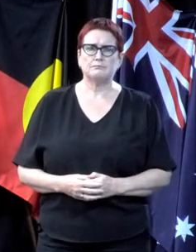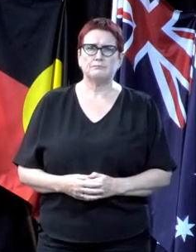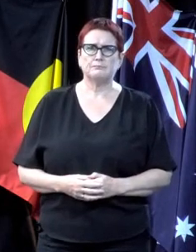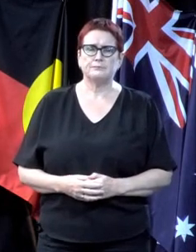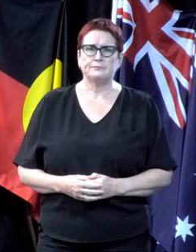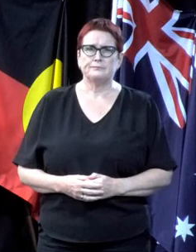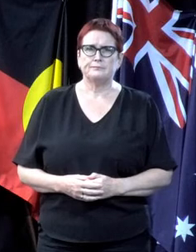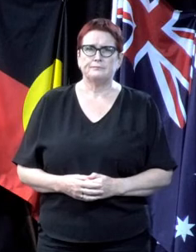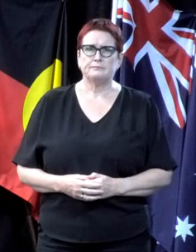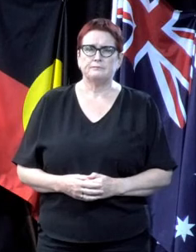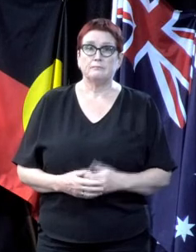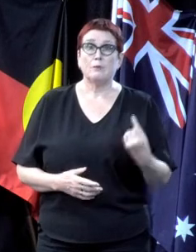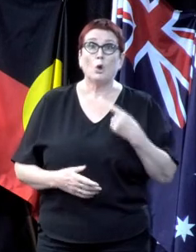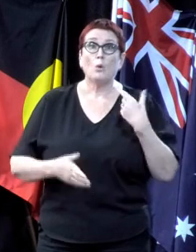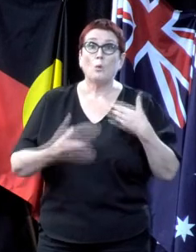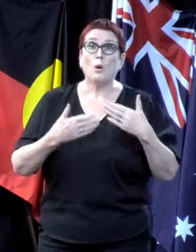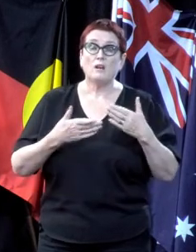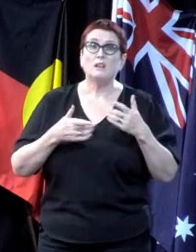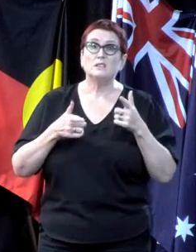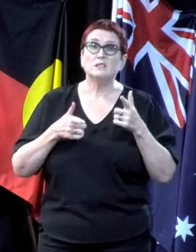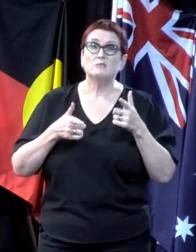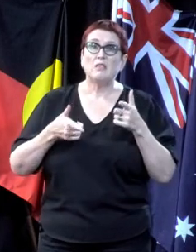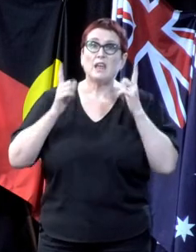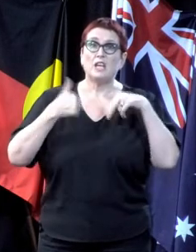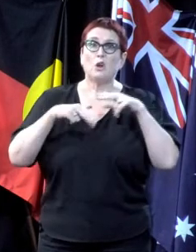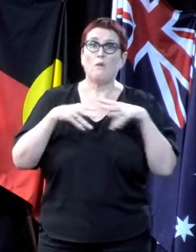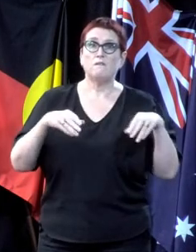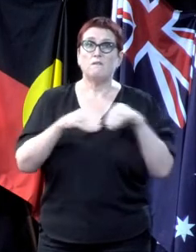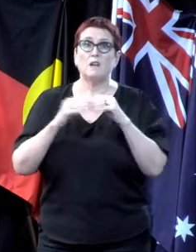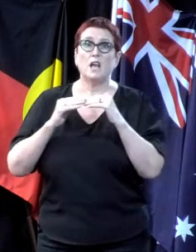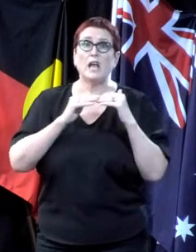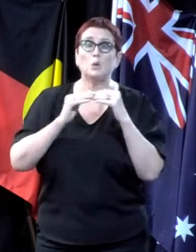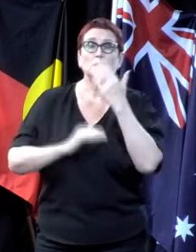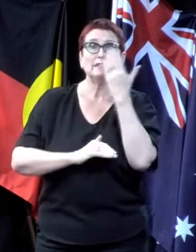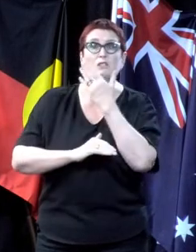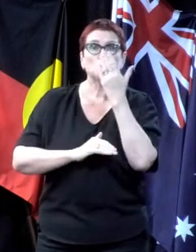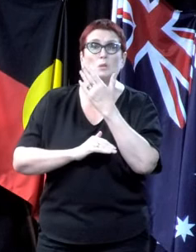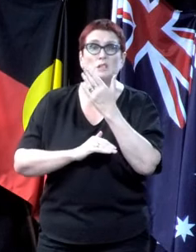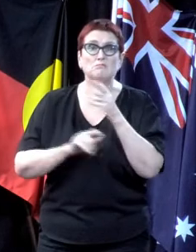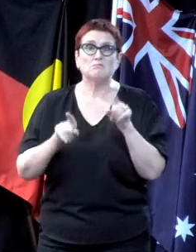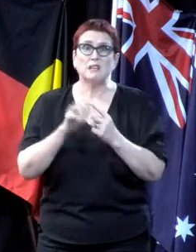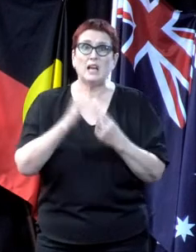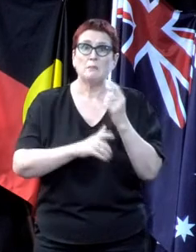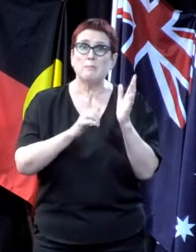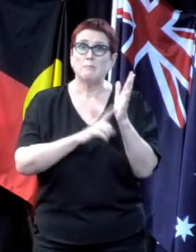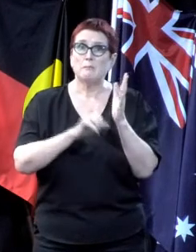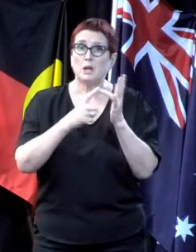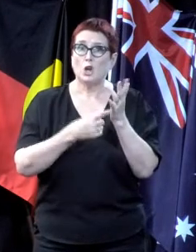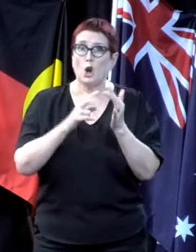Inclusive Schooling, and that’s basically from feedback from – from Loren and the team involved in doing that. So that’s very similar. All right.